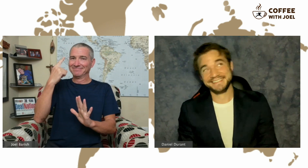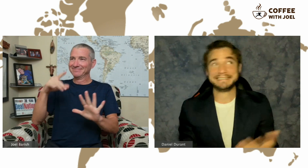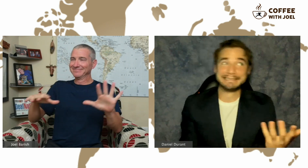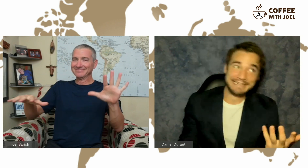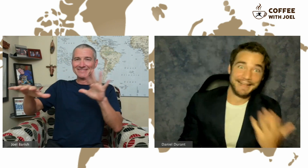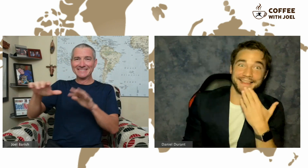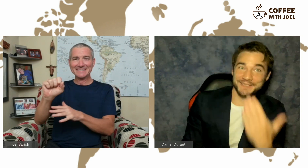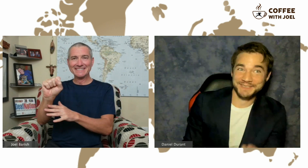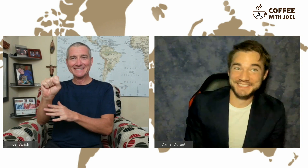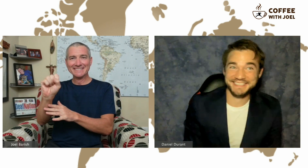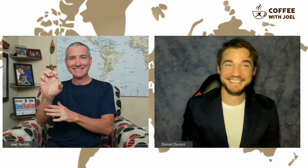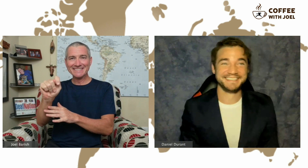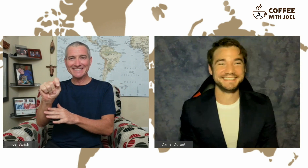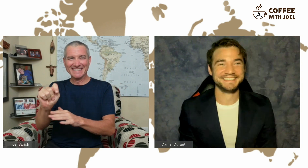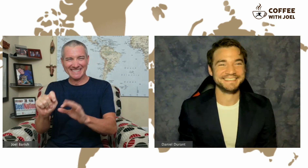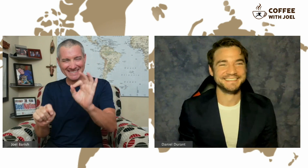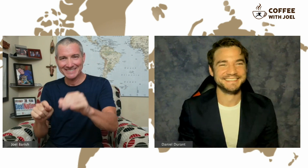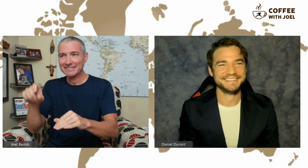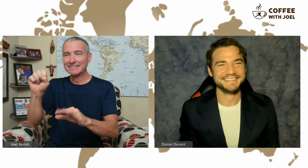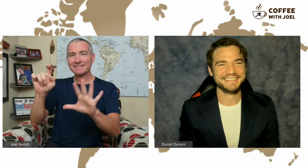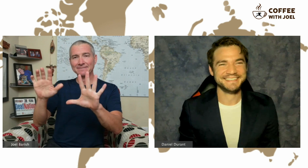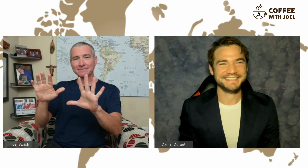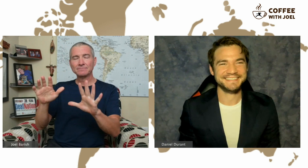Well, thank you! In that photo we can see the set.